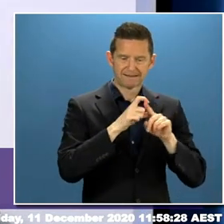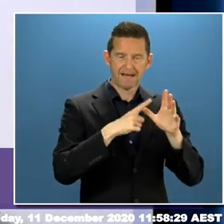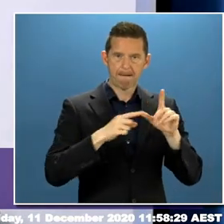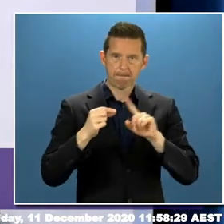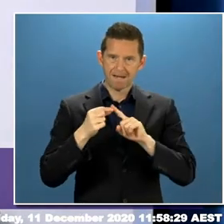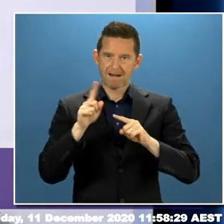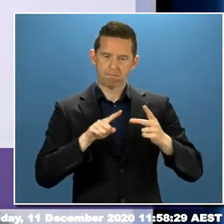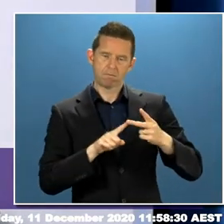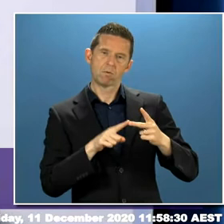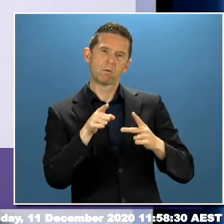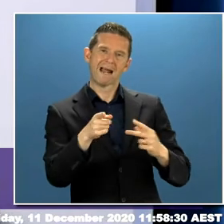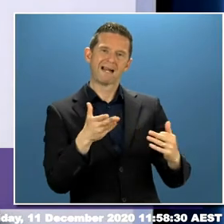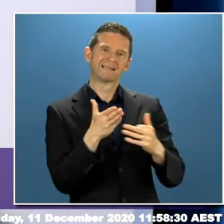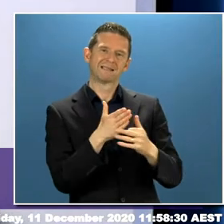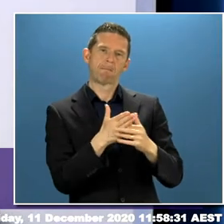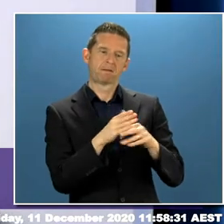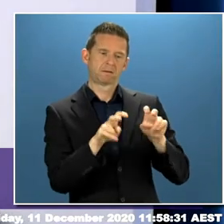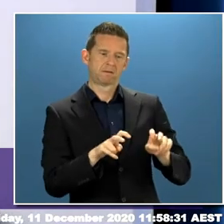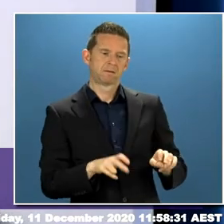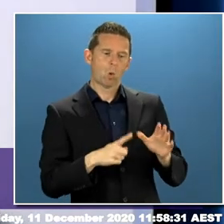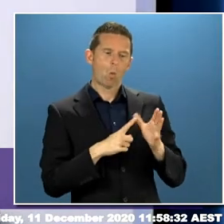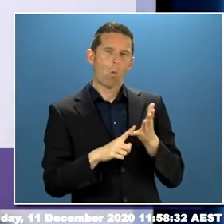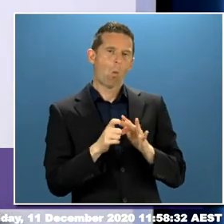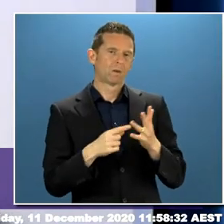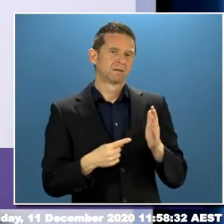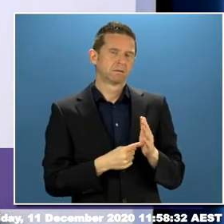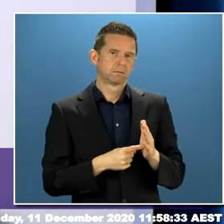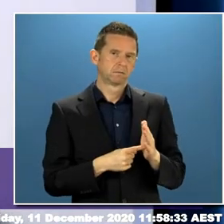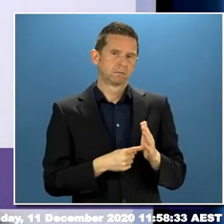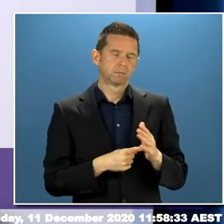We heard a little bit about action plans over the course of the past few days,